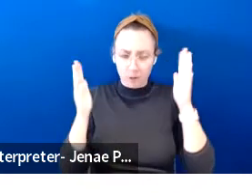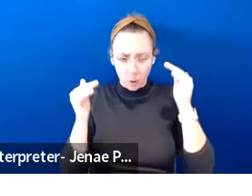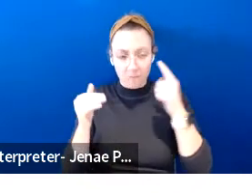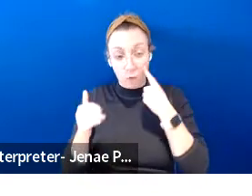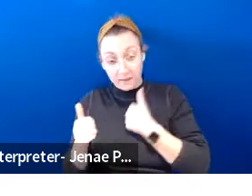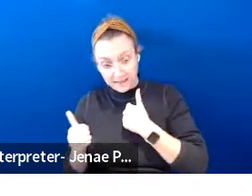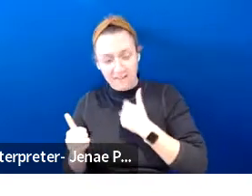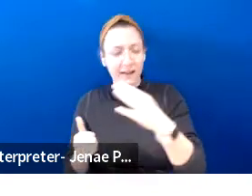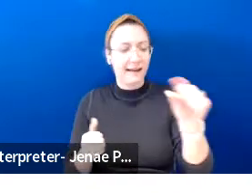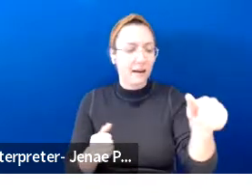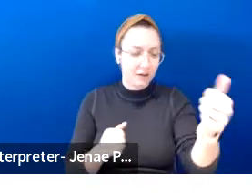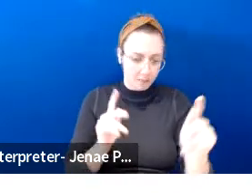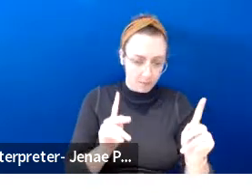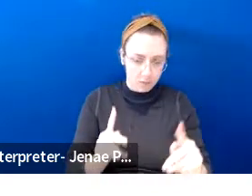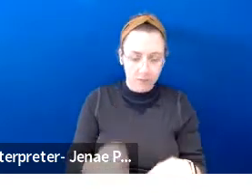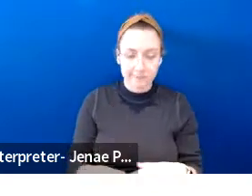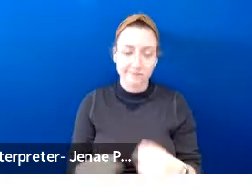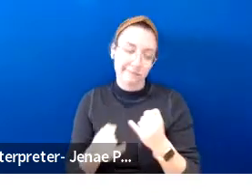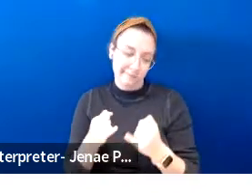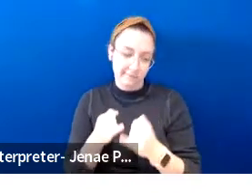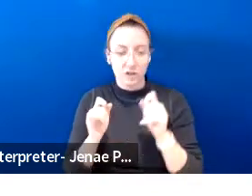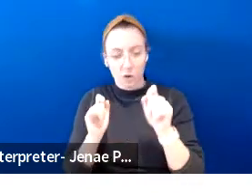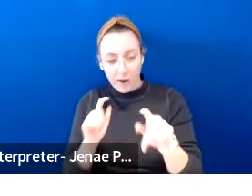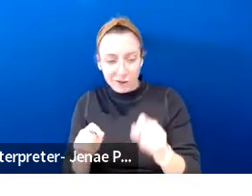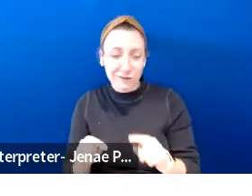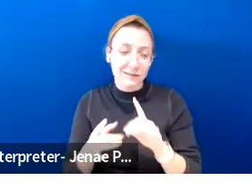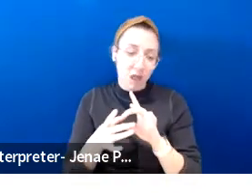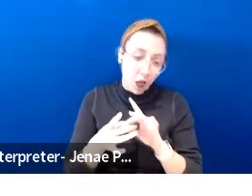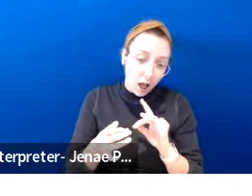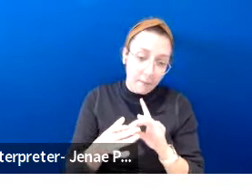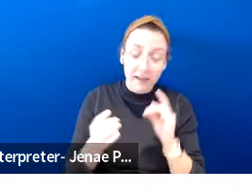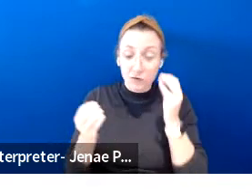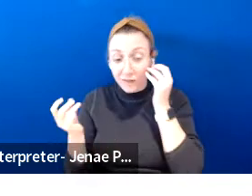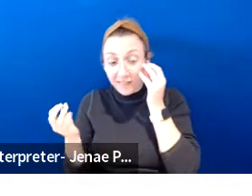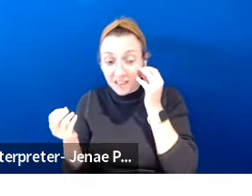And then we'll take questions or comments or reflections and questions. Comments or reflections.